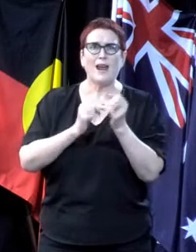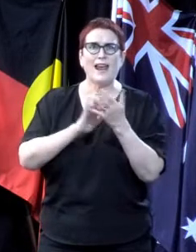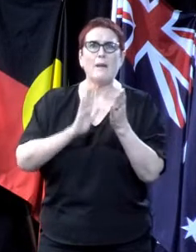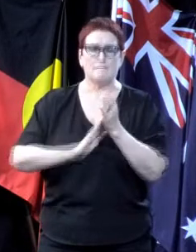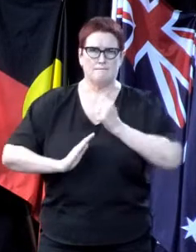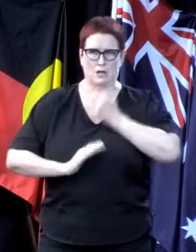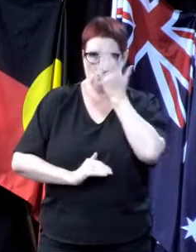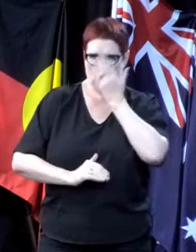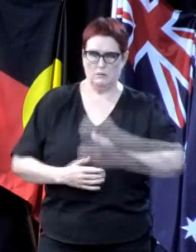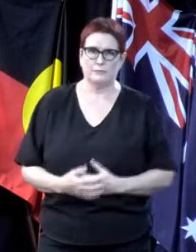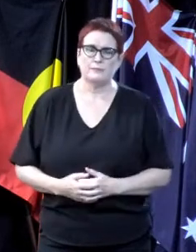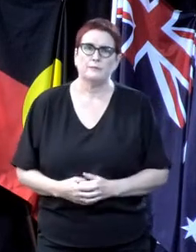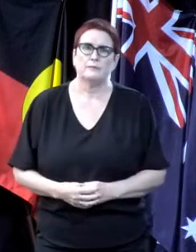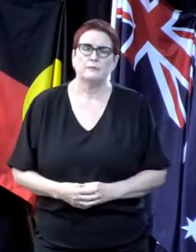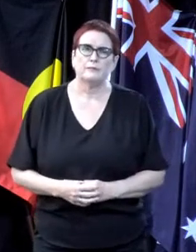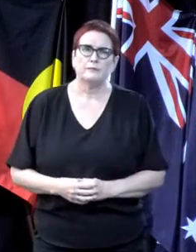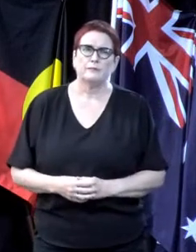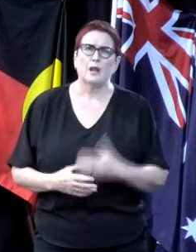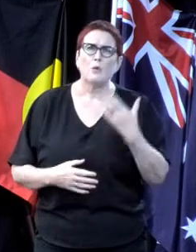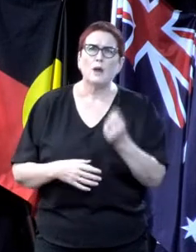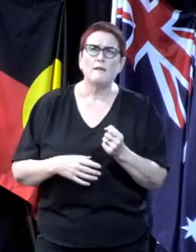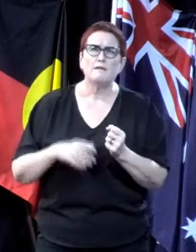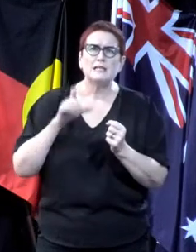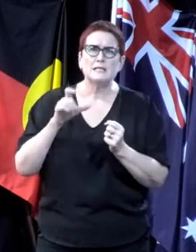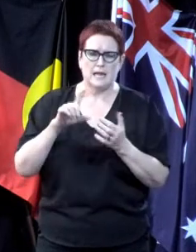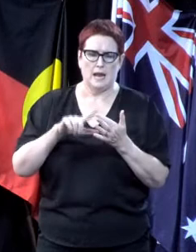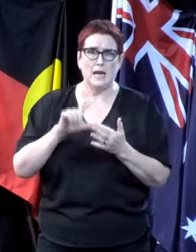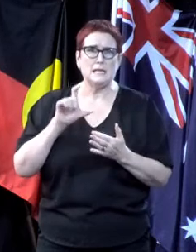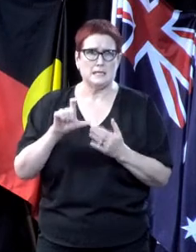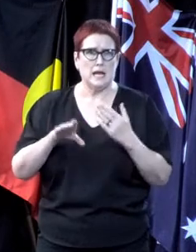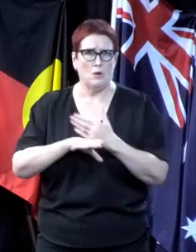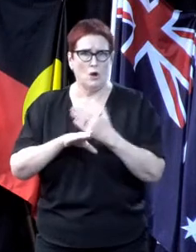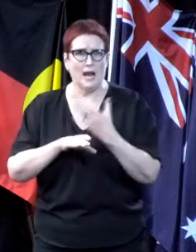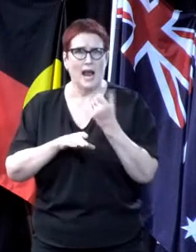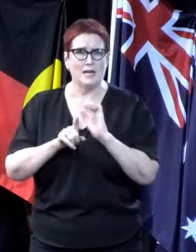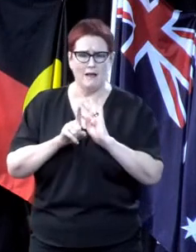that we have the CEC in operation, as well. But we have the wraparound support.